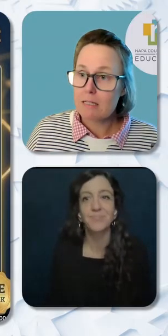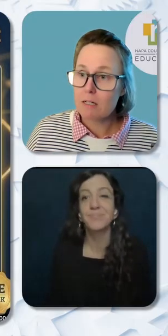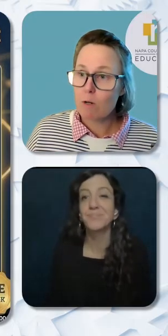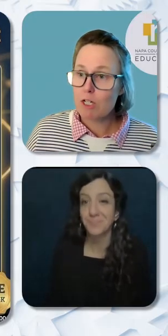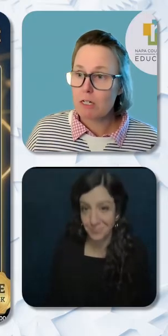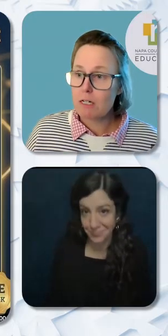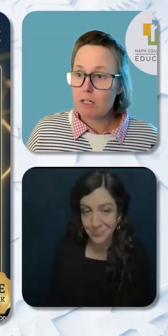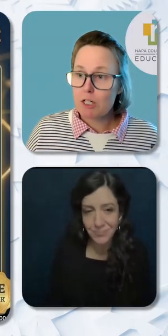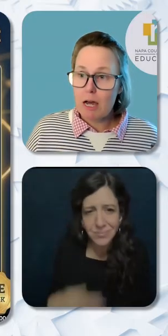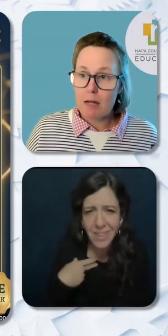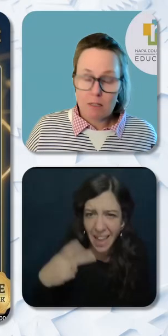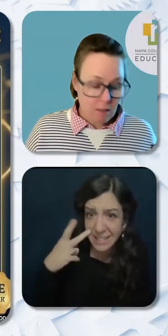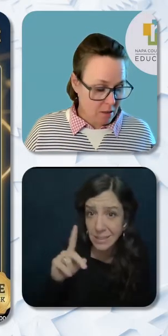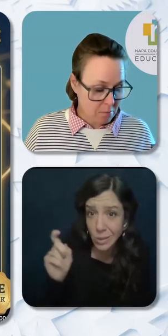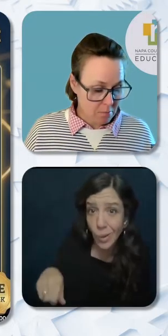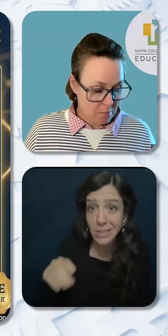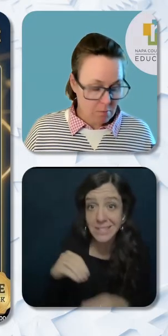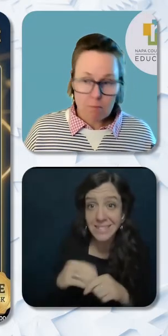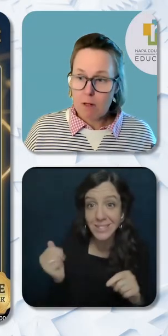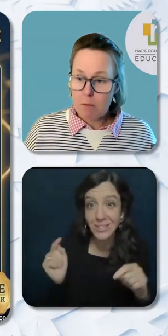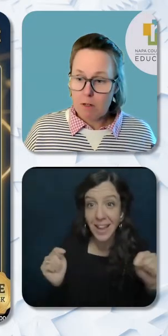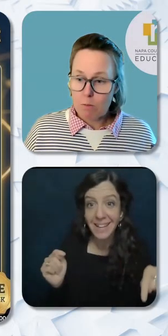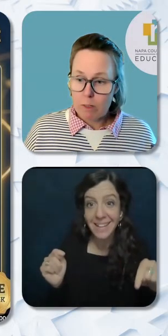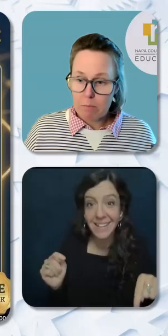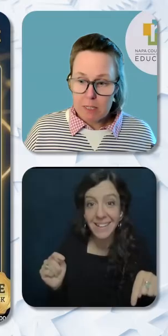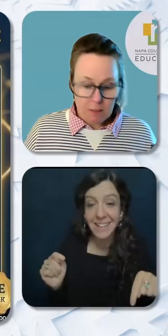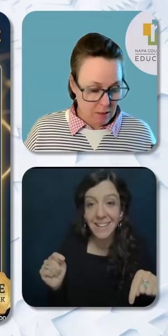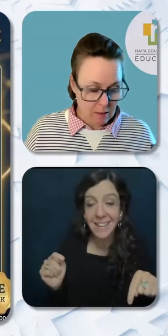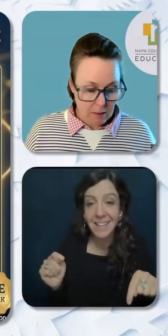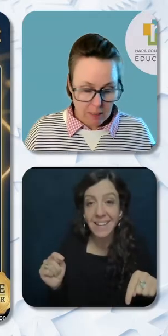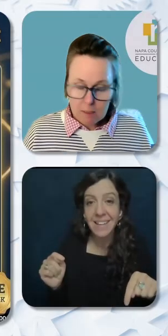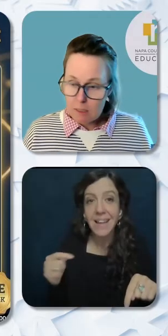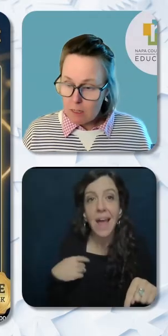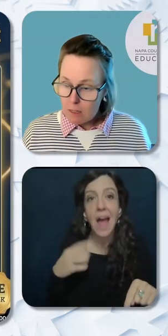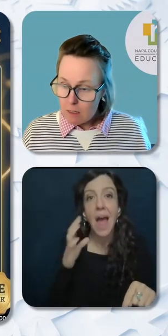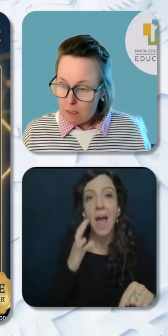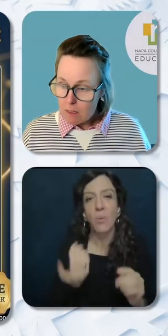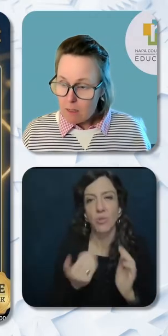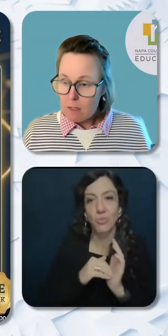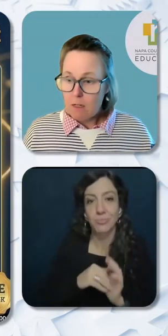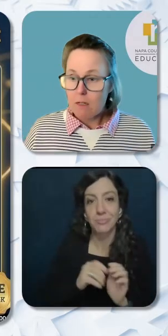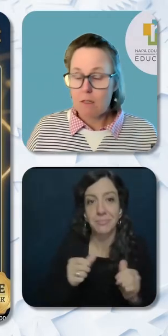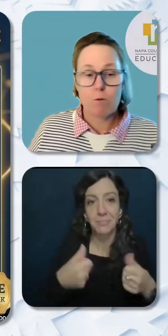And I see a question in the chat, the, I'm gonna repeat the link to the…